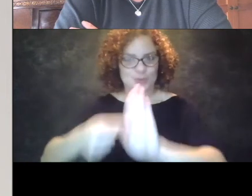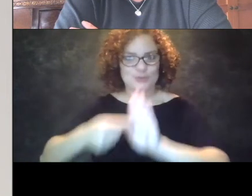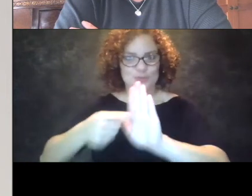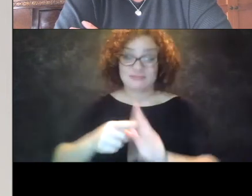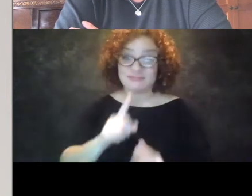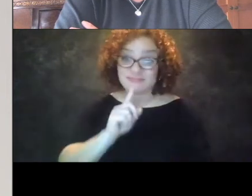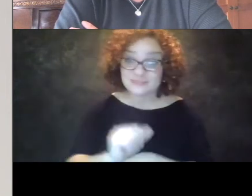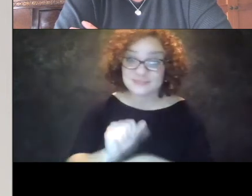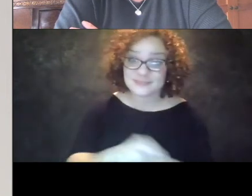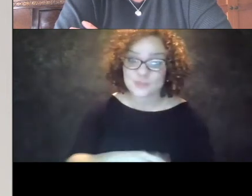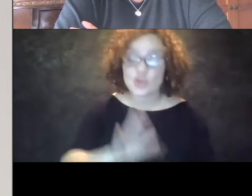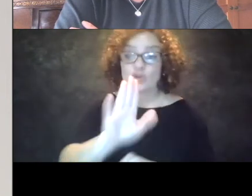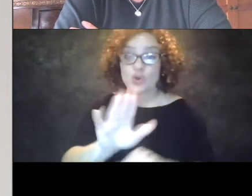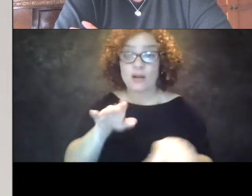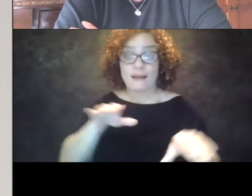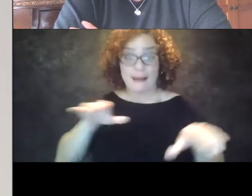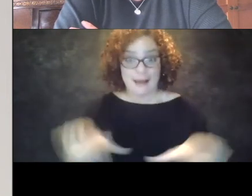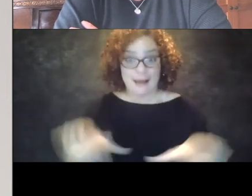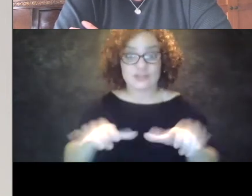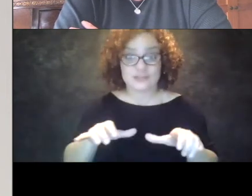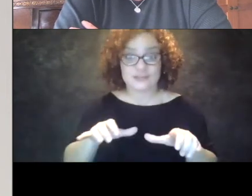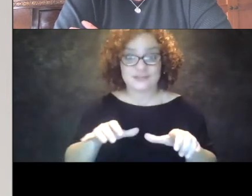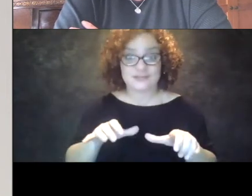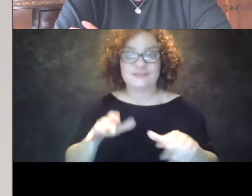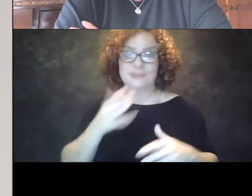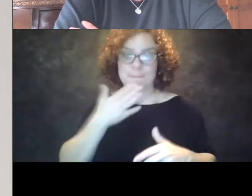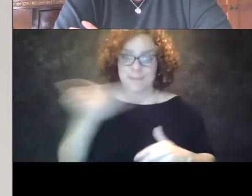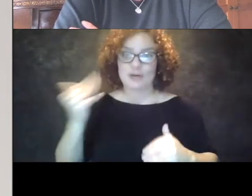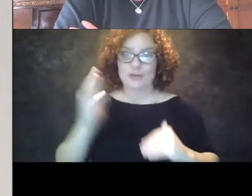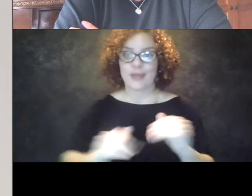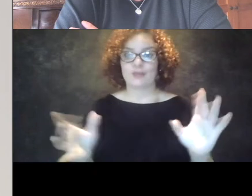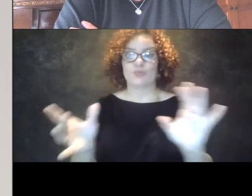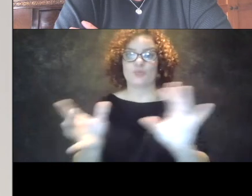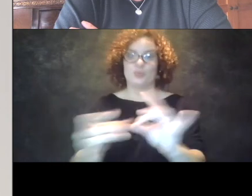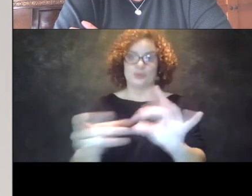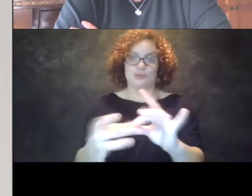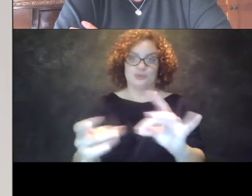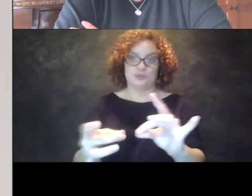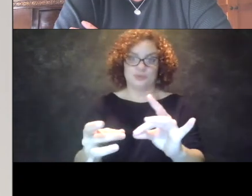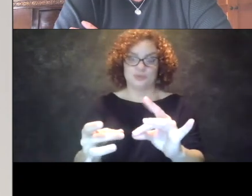and you just have to be mindful that other adults, and the kids at school are going to